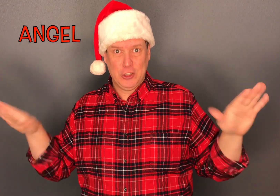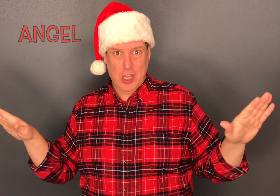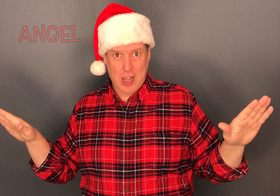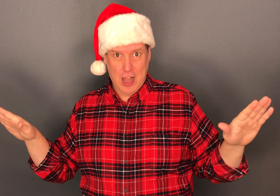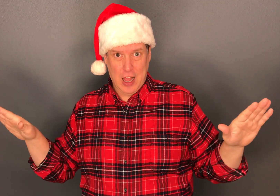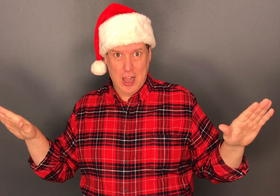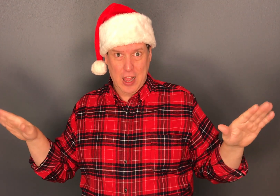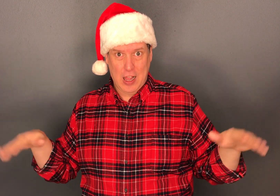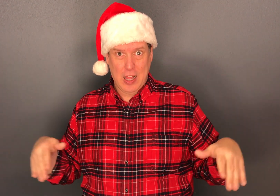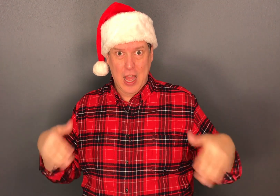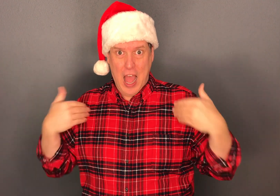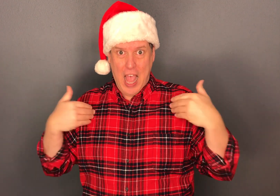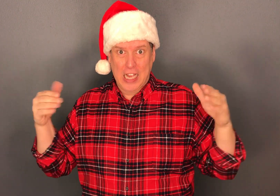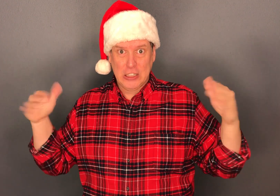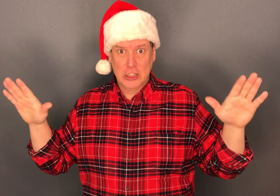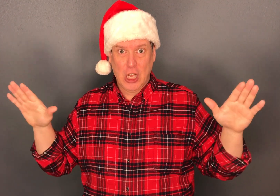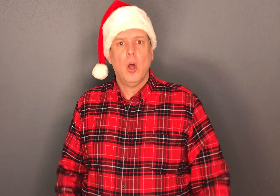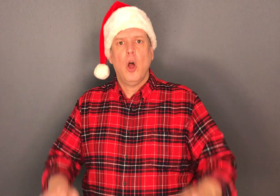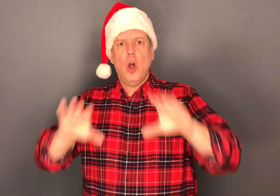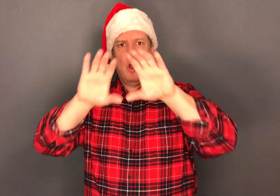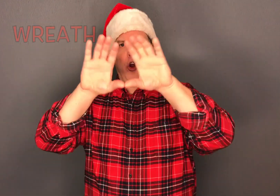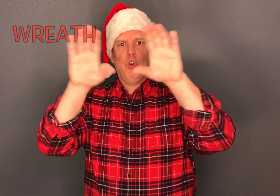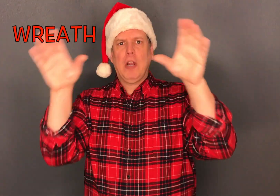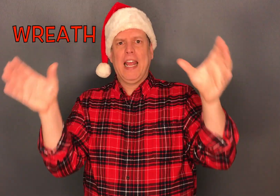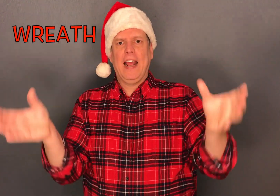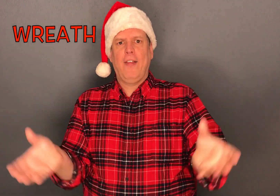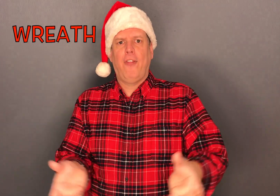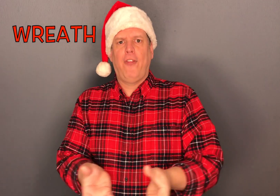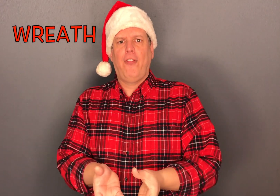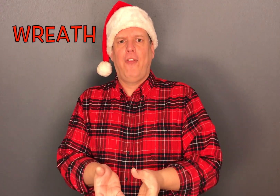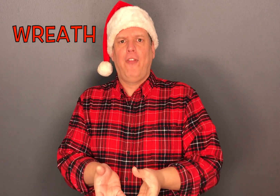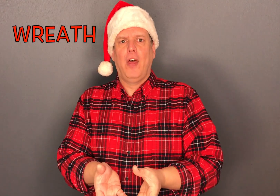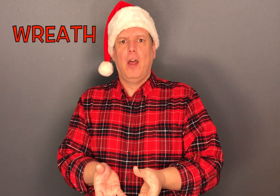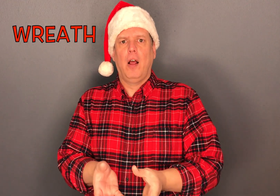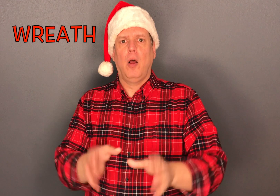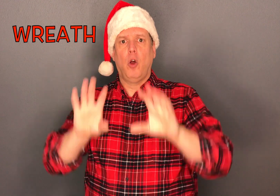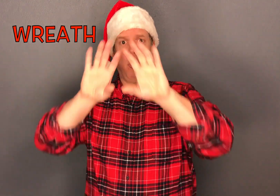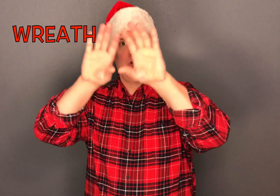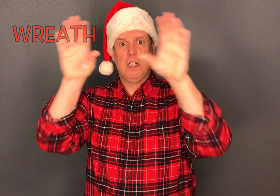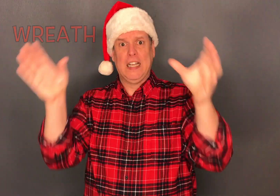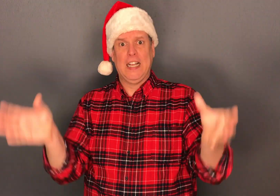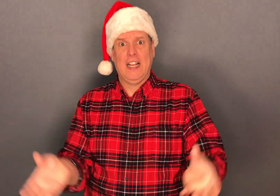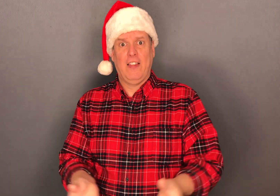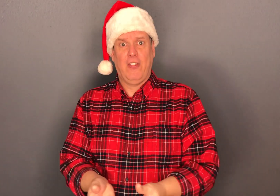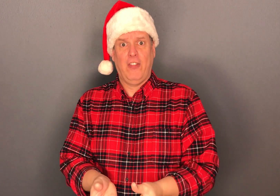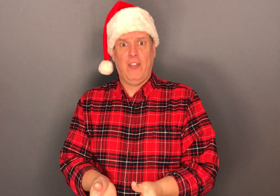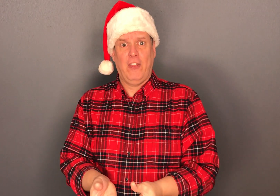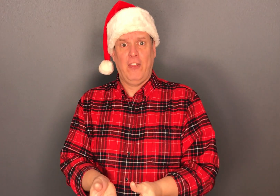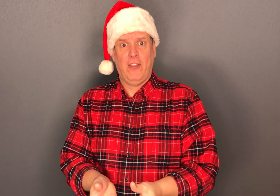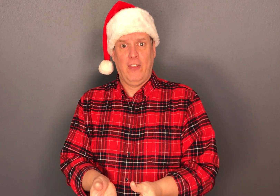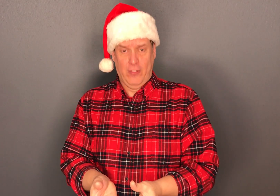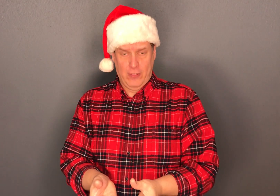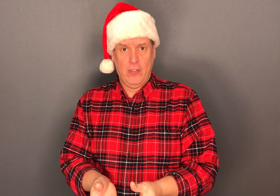there the angel next we have wreath